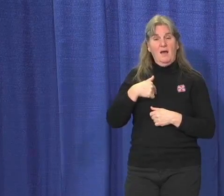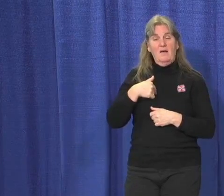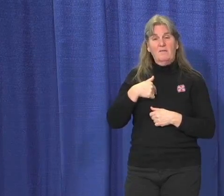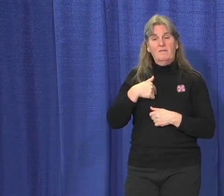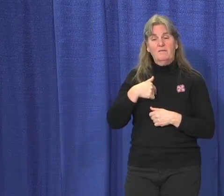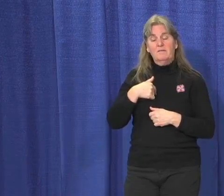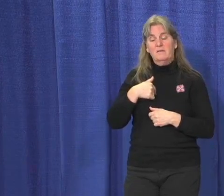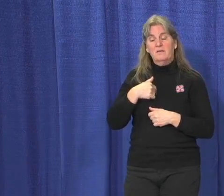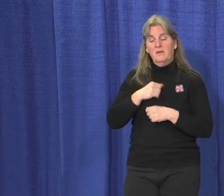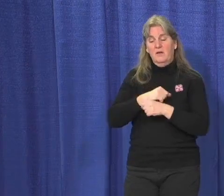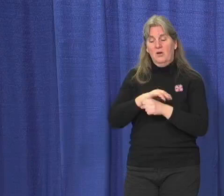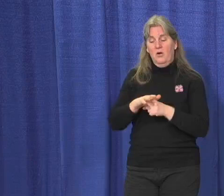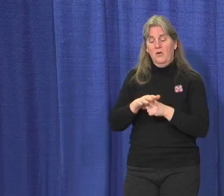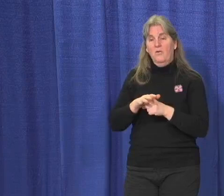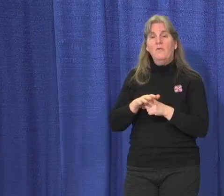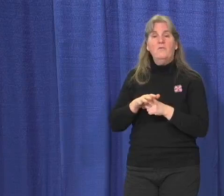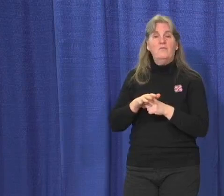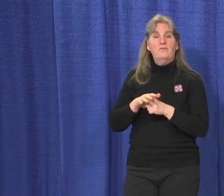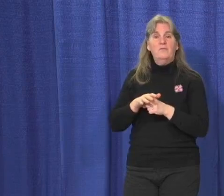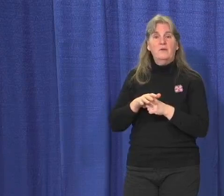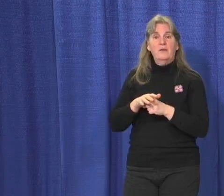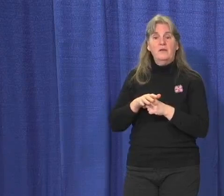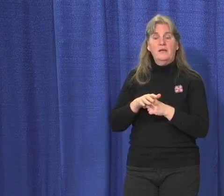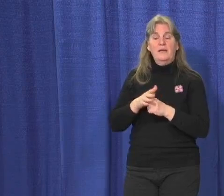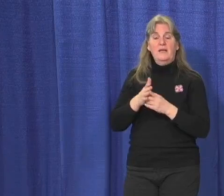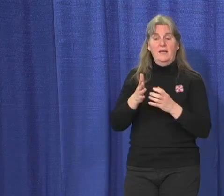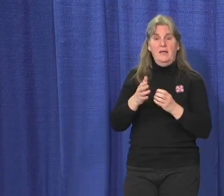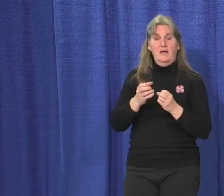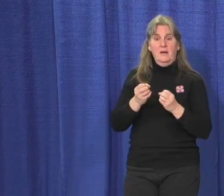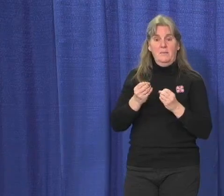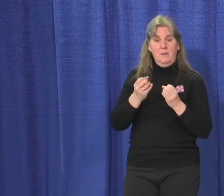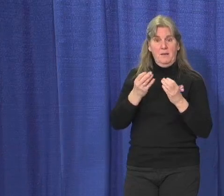significant COVID COVID